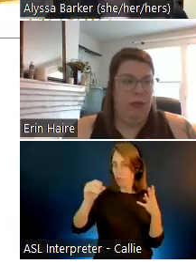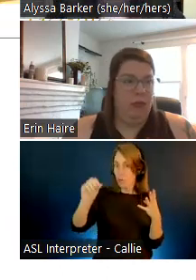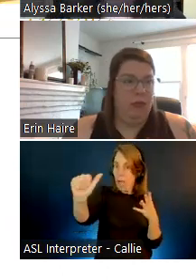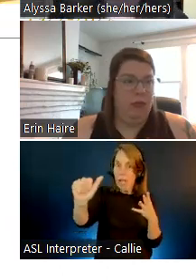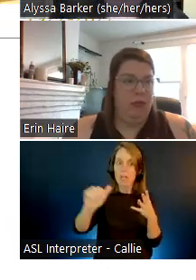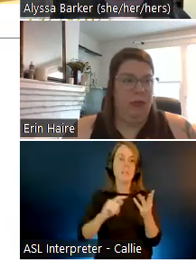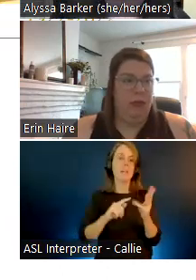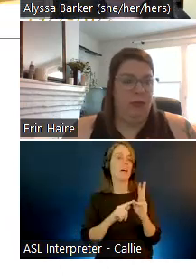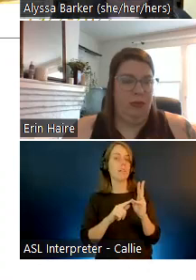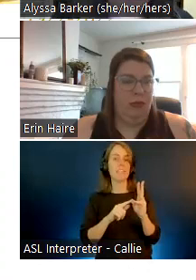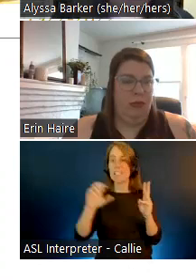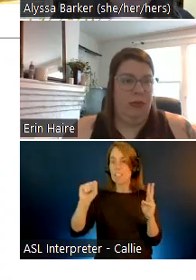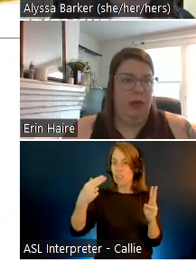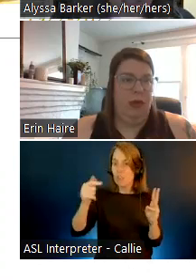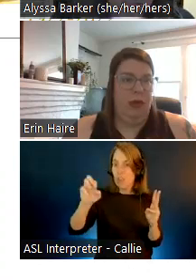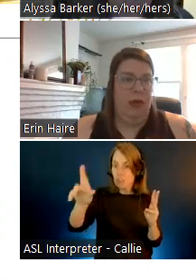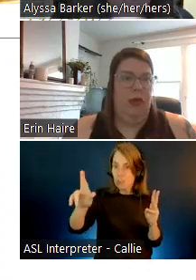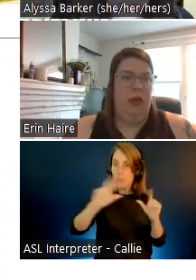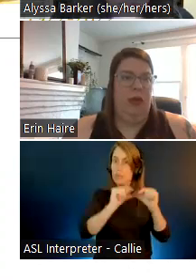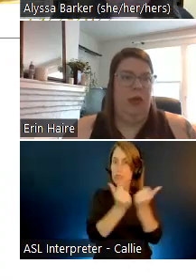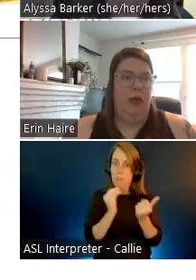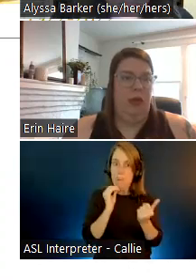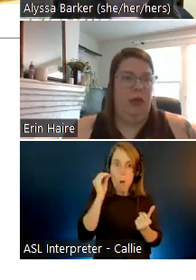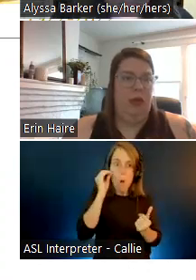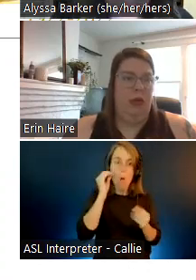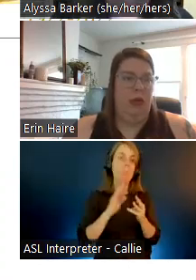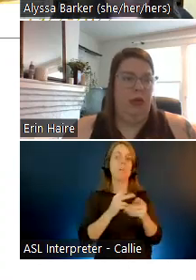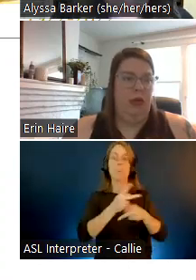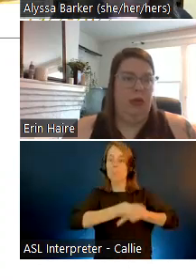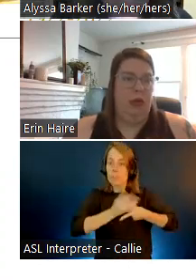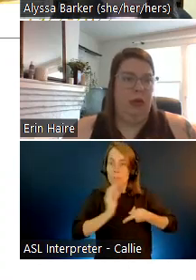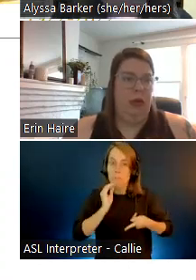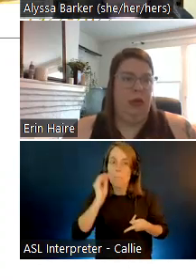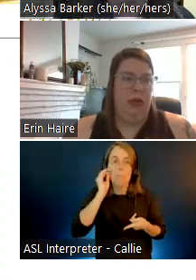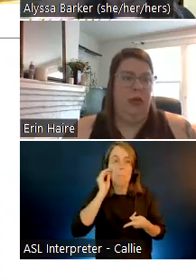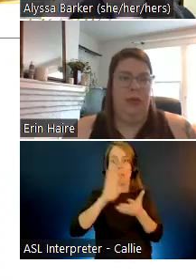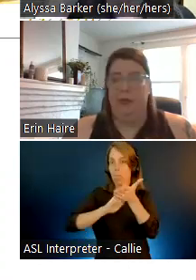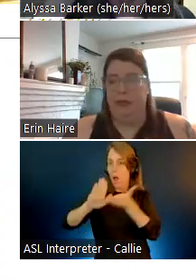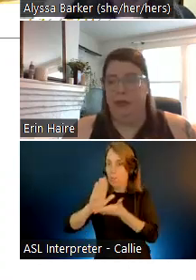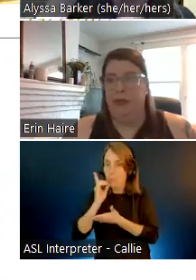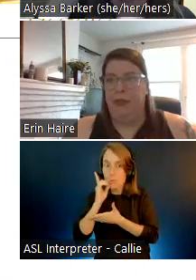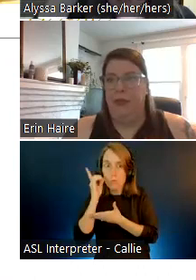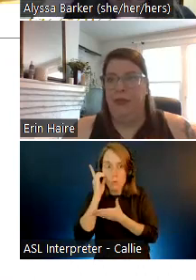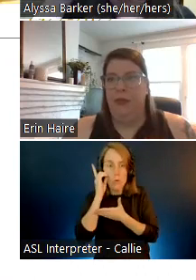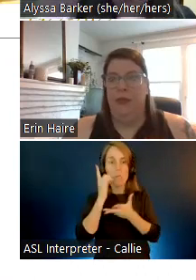term hotels it's pretty much everything you can think of almost the term housing provider in the